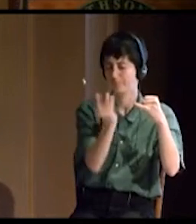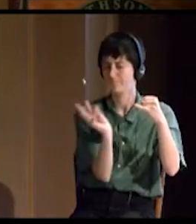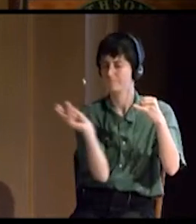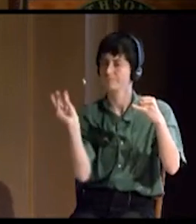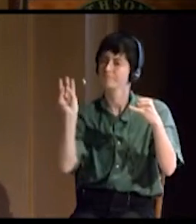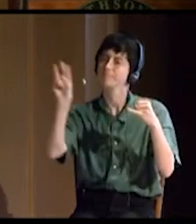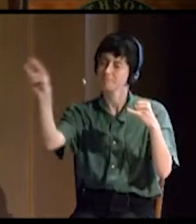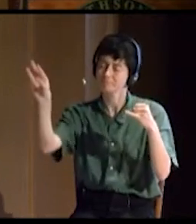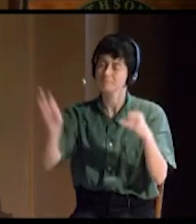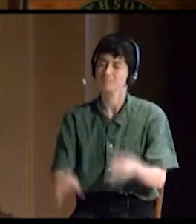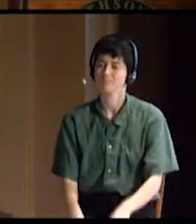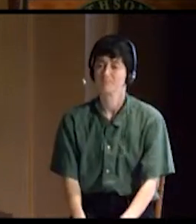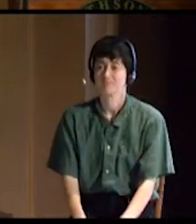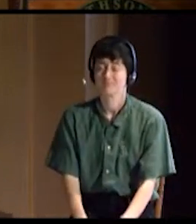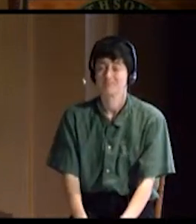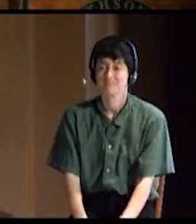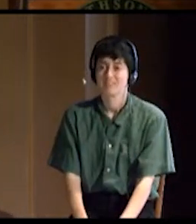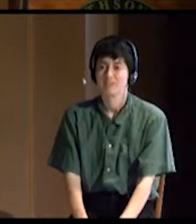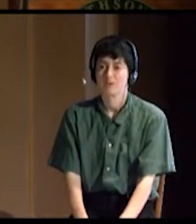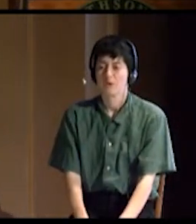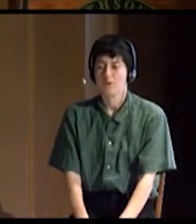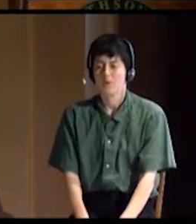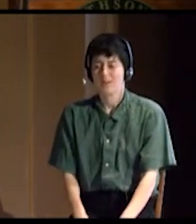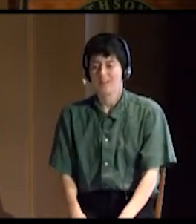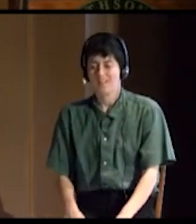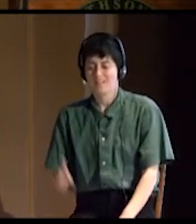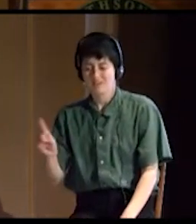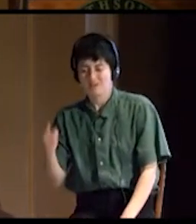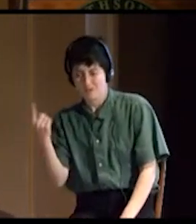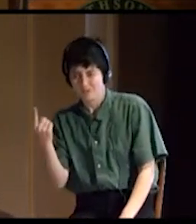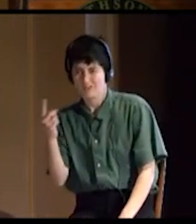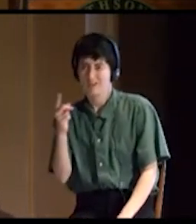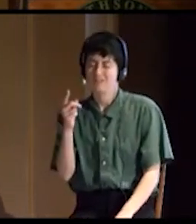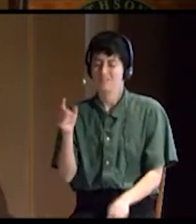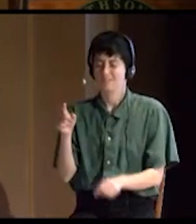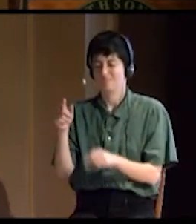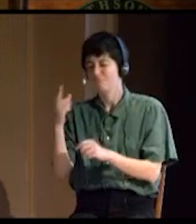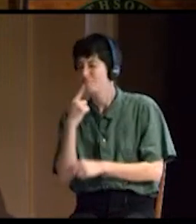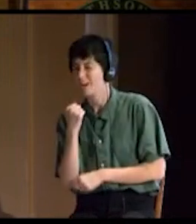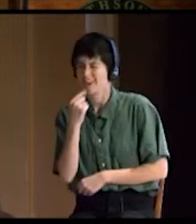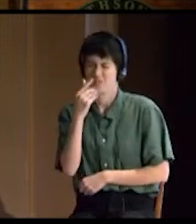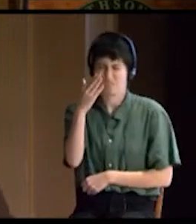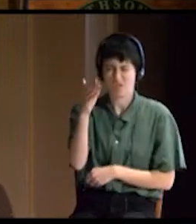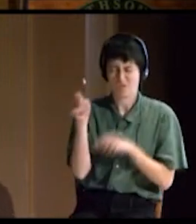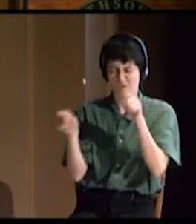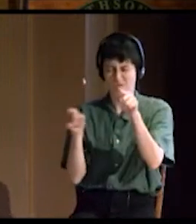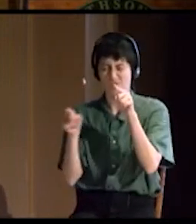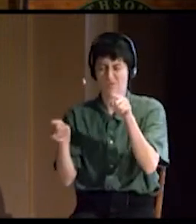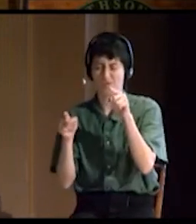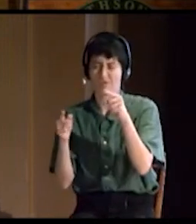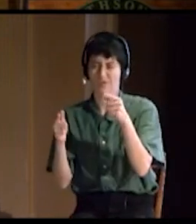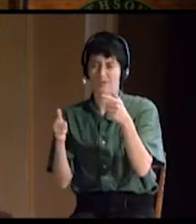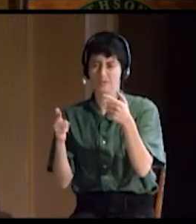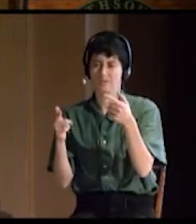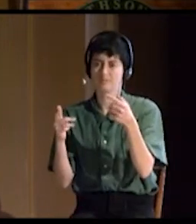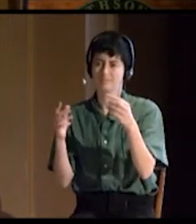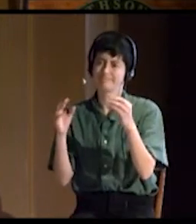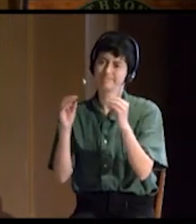or paired flowers is a safer strategy in environments where where we're resource limited. These racemes can produce more flowers